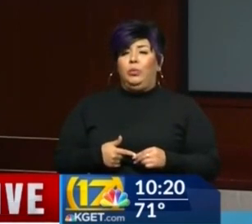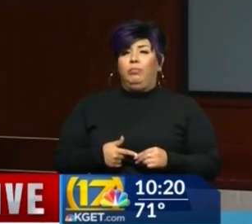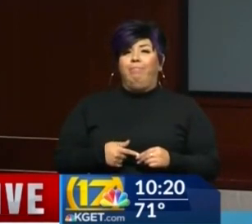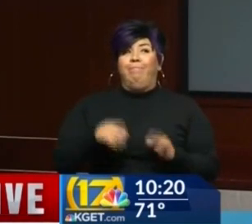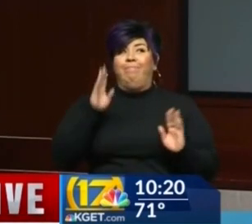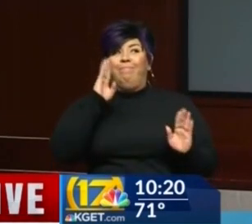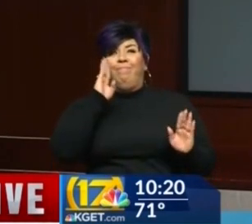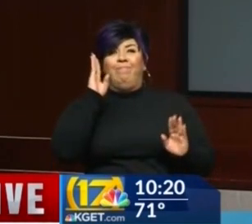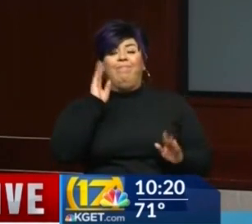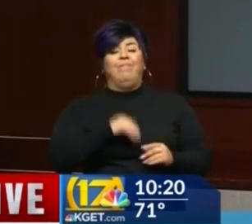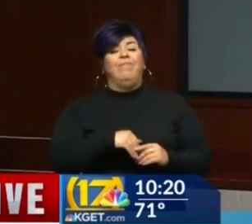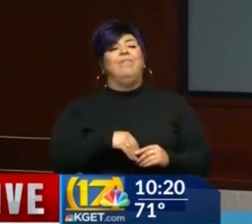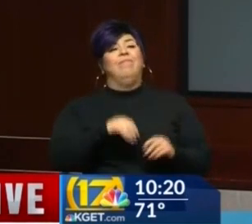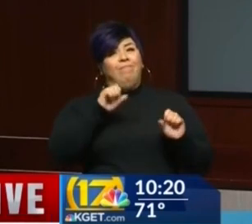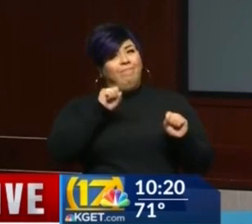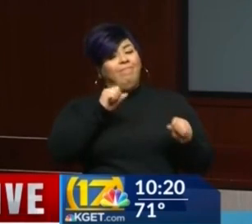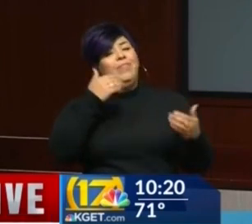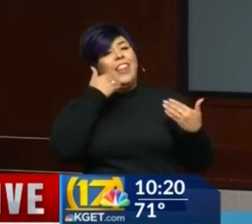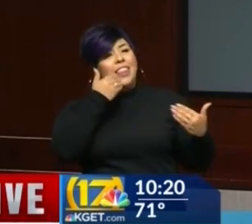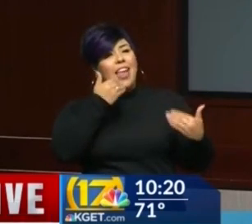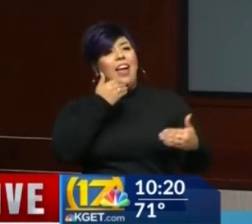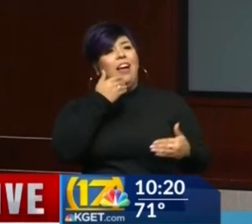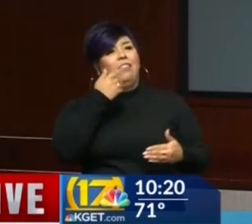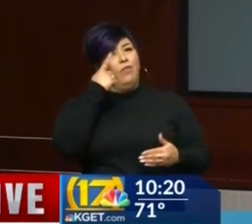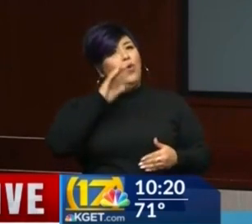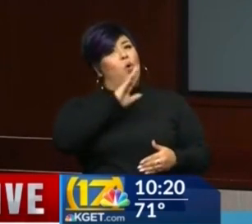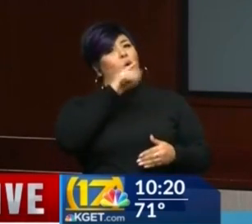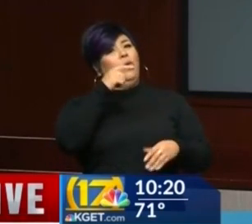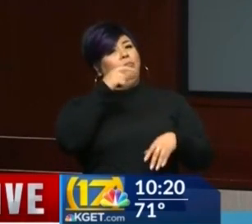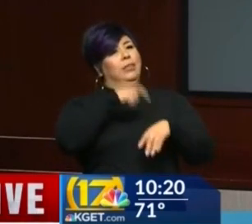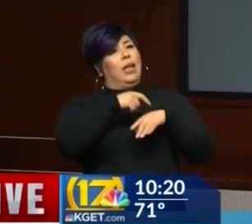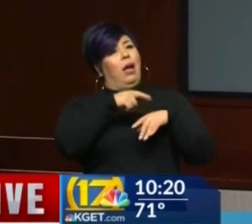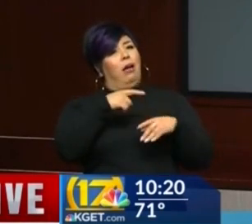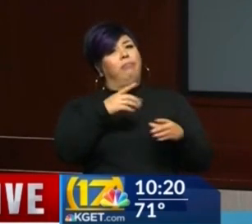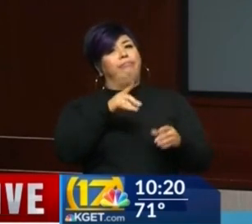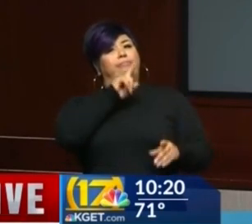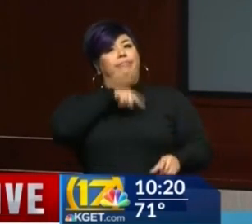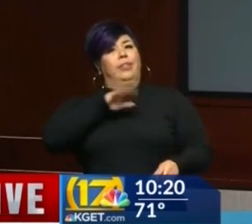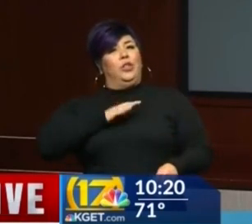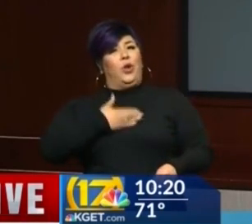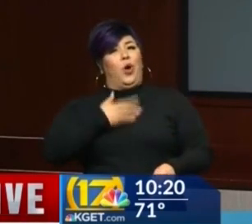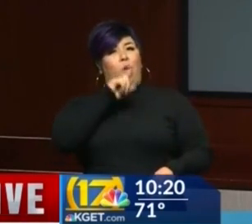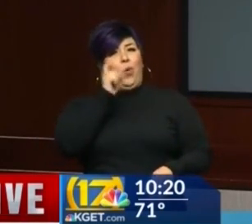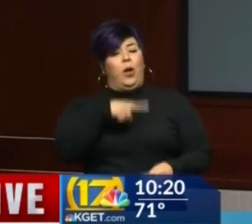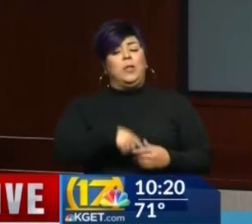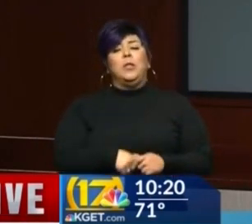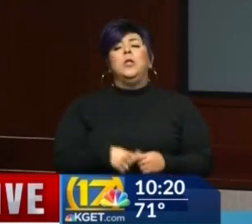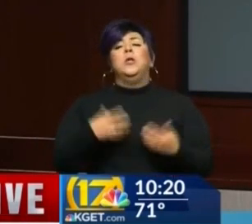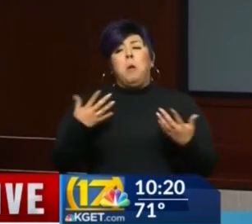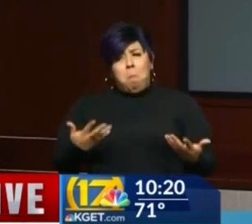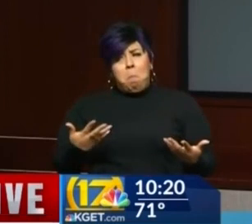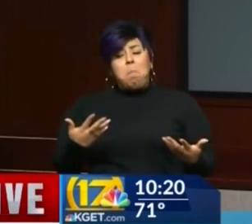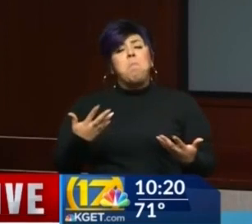THE NEXT IS CHANNEL 9 WE HAVE 2 ON THE LINE. WE WILL LET YOU FOR WHO IS